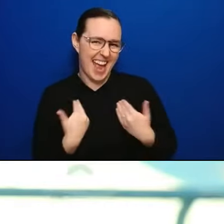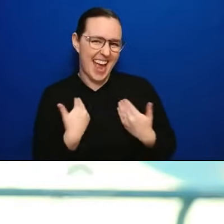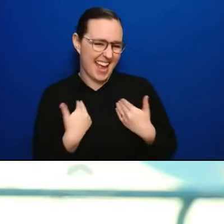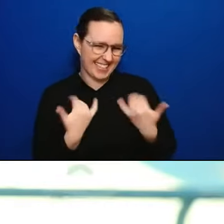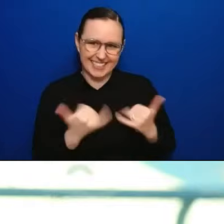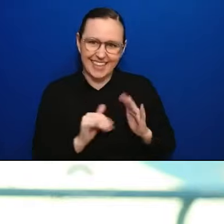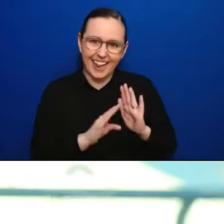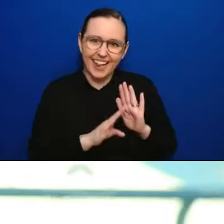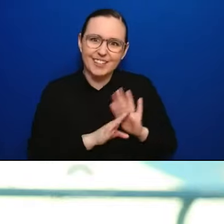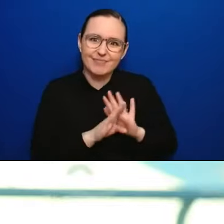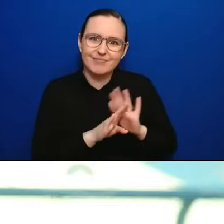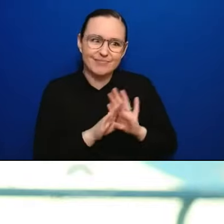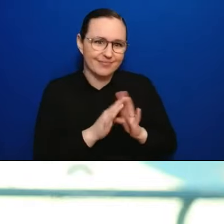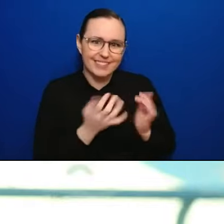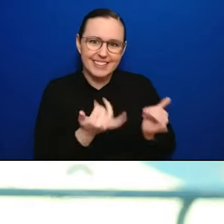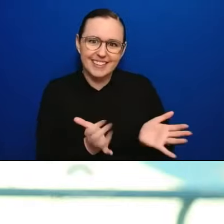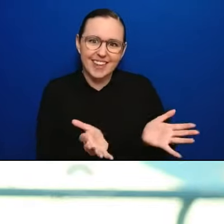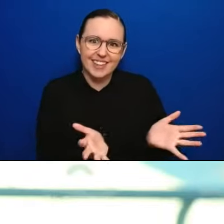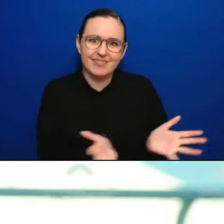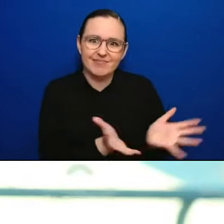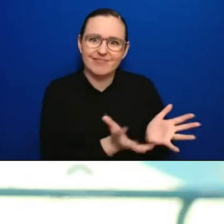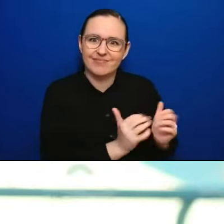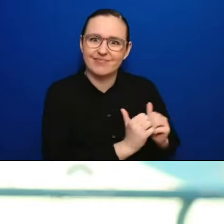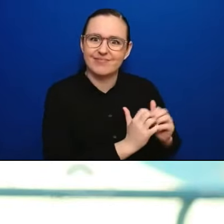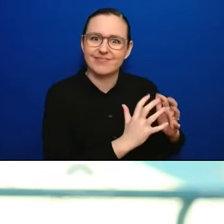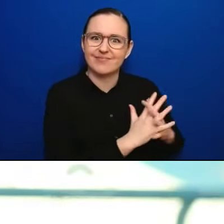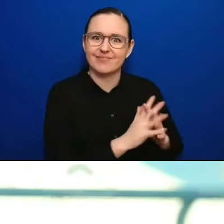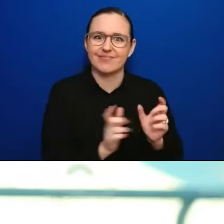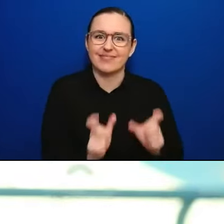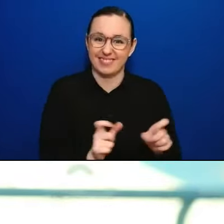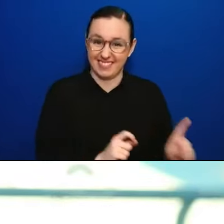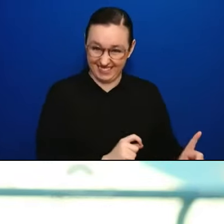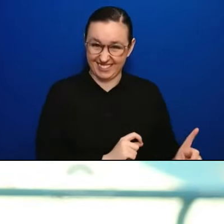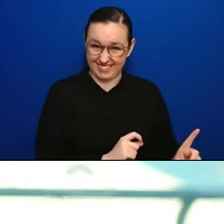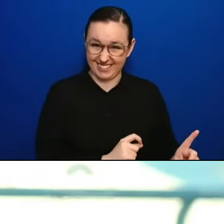develops over time when we're very young and sort of the